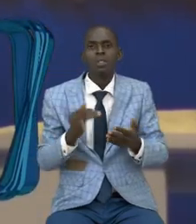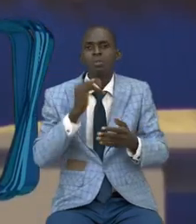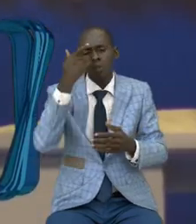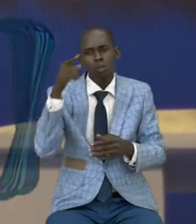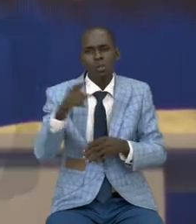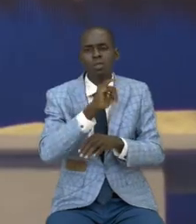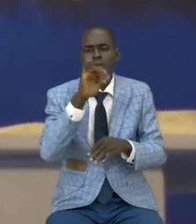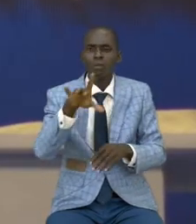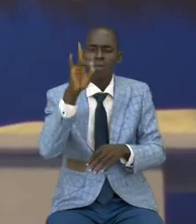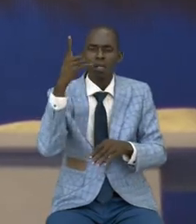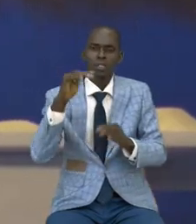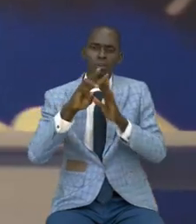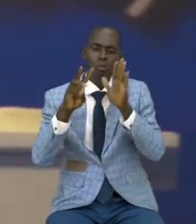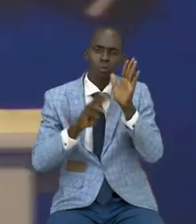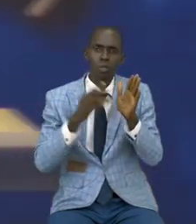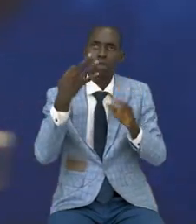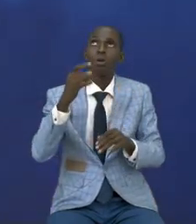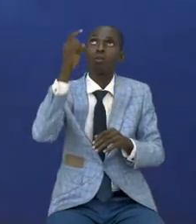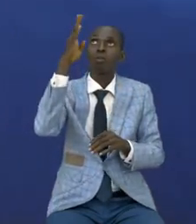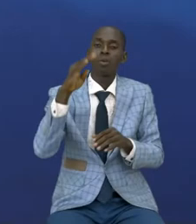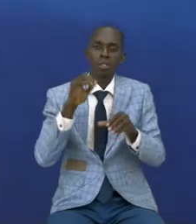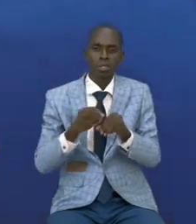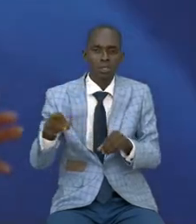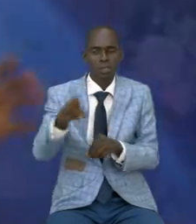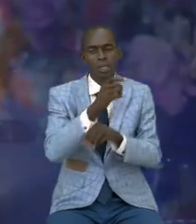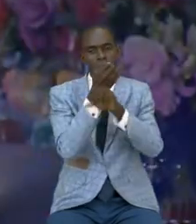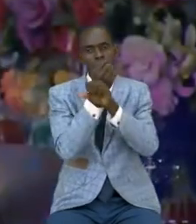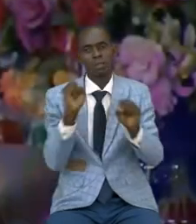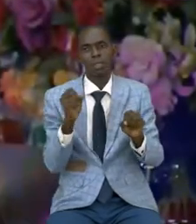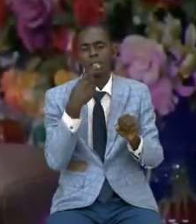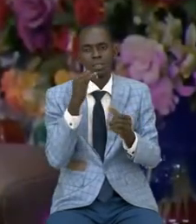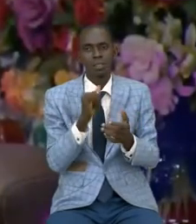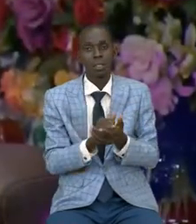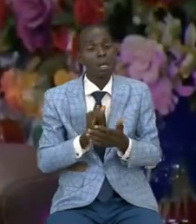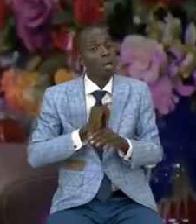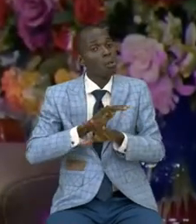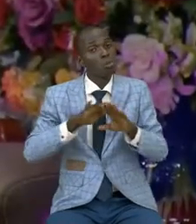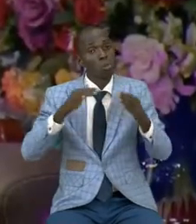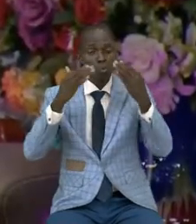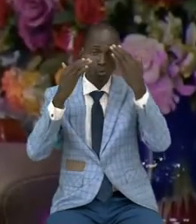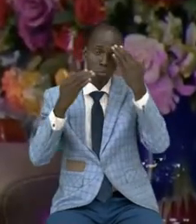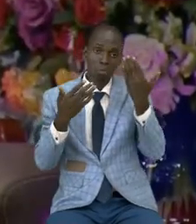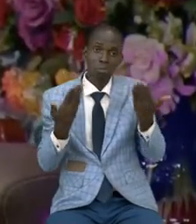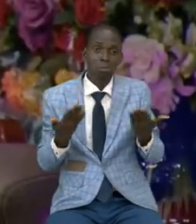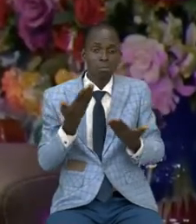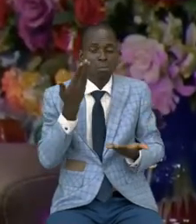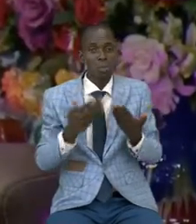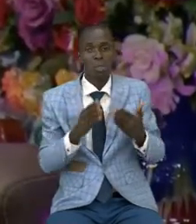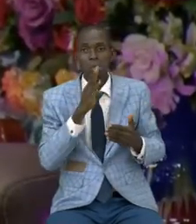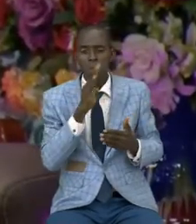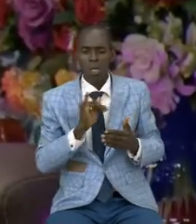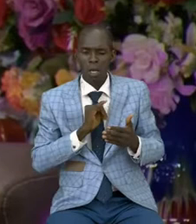will of god in their salvation they say i don't know whether i am the num and part of the number